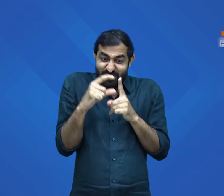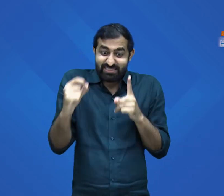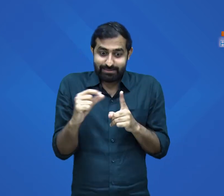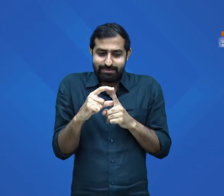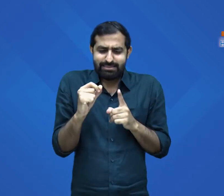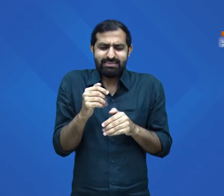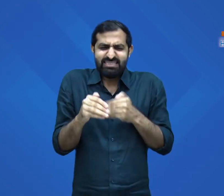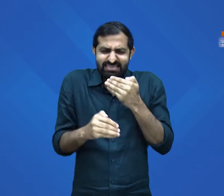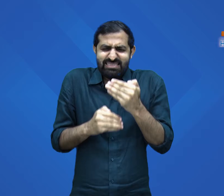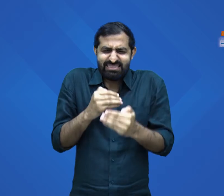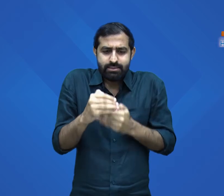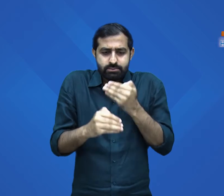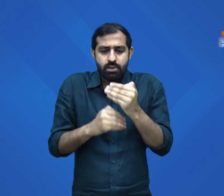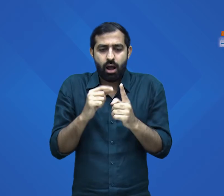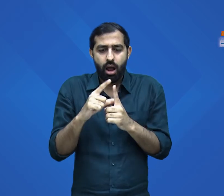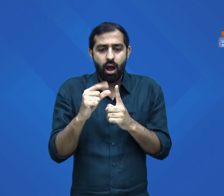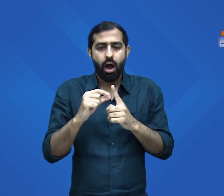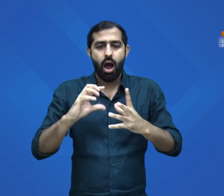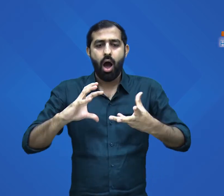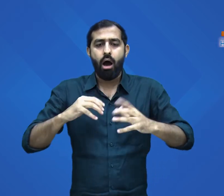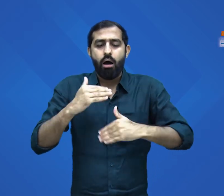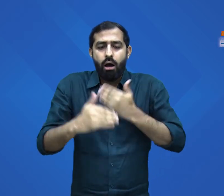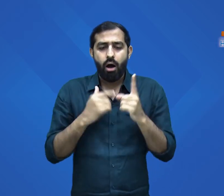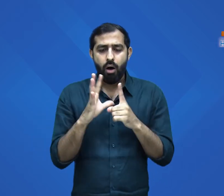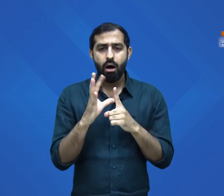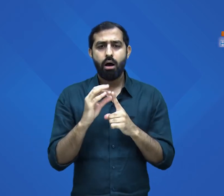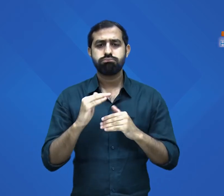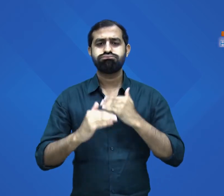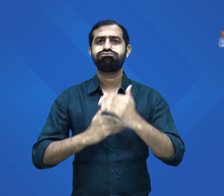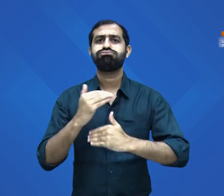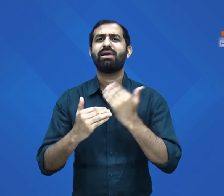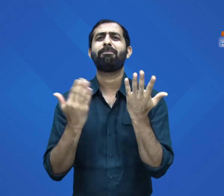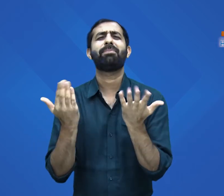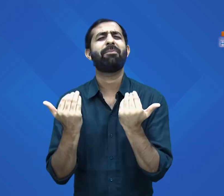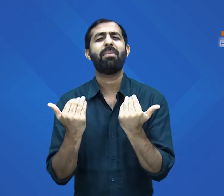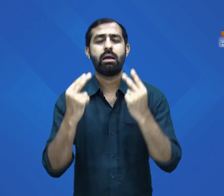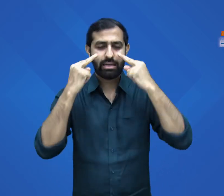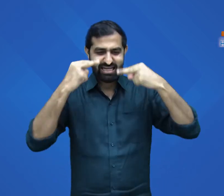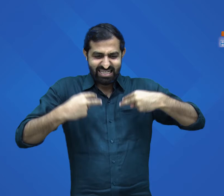to do anything what they want. All they need is to identify and understand their skills